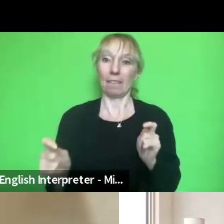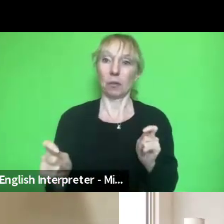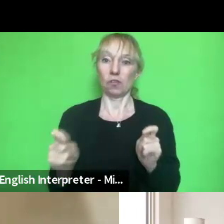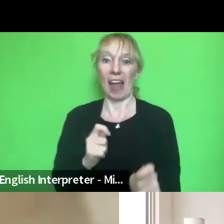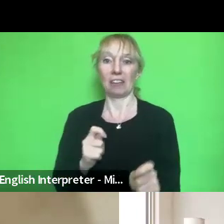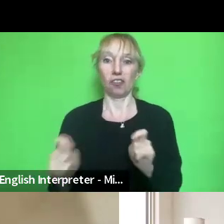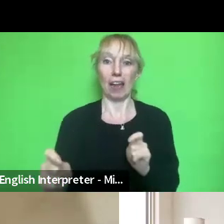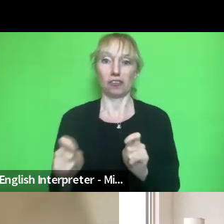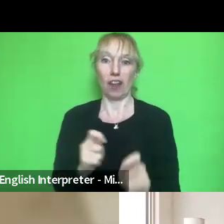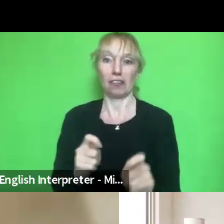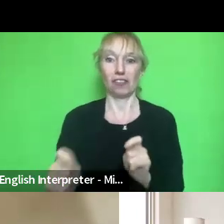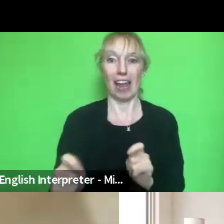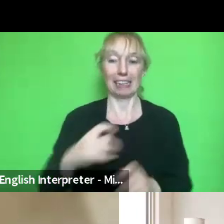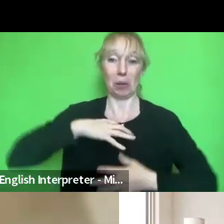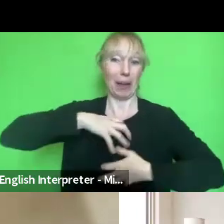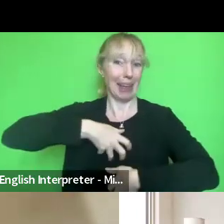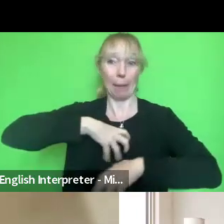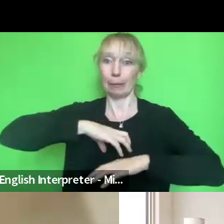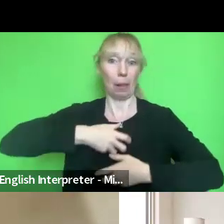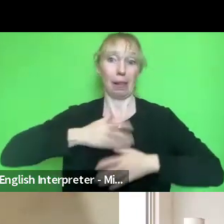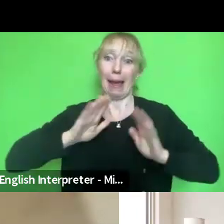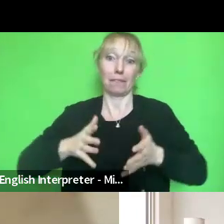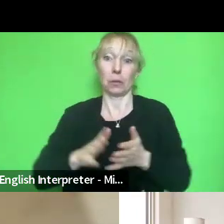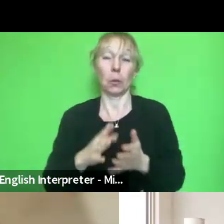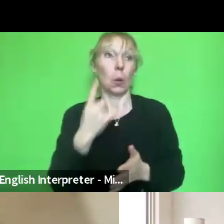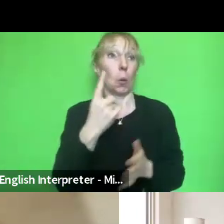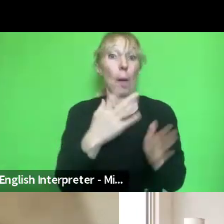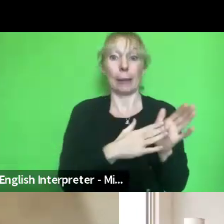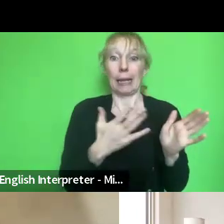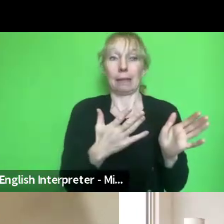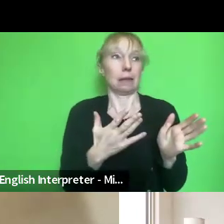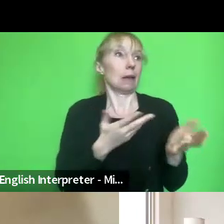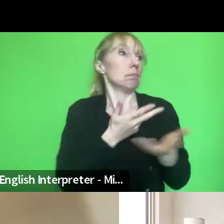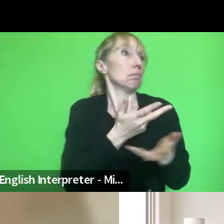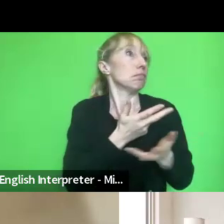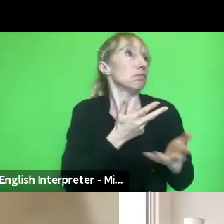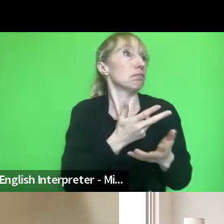and quickly. You know, one minute I'll be talking to senior leaders about why this should be, you know,